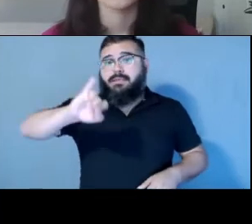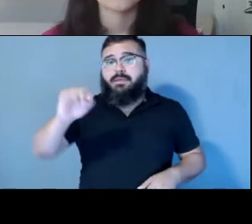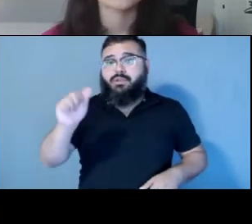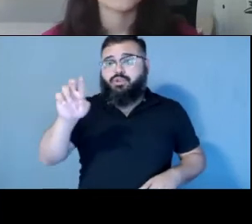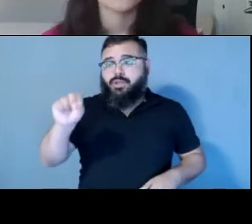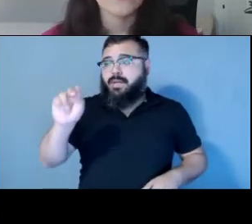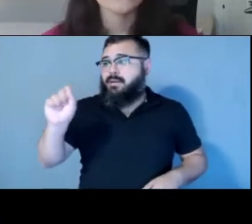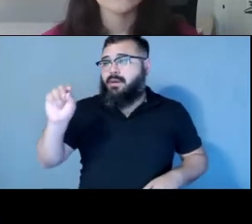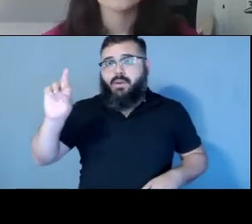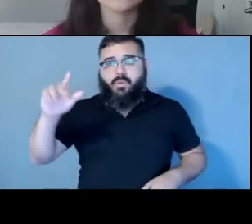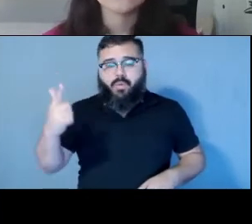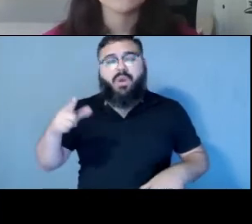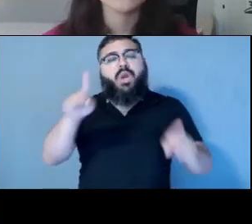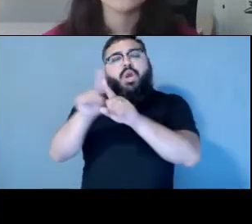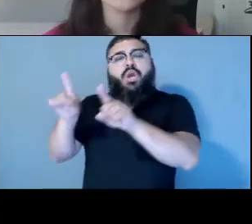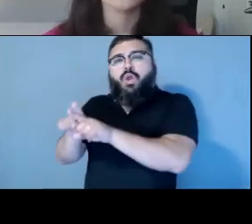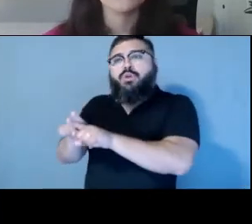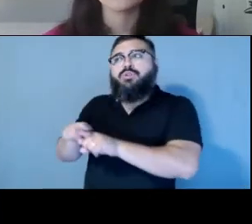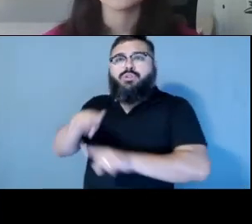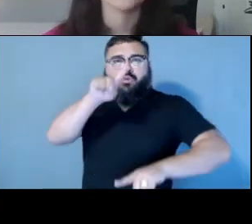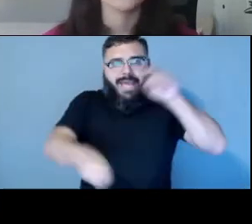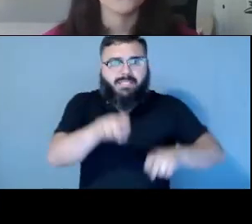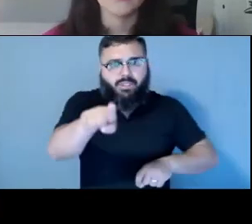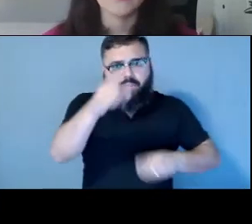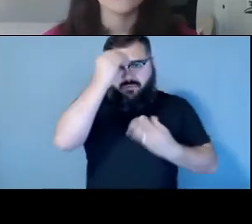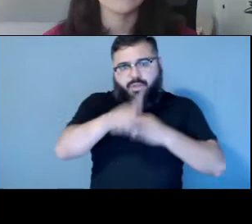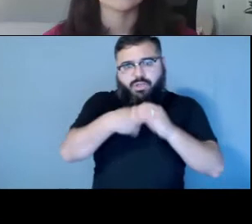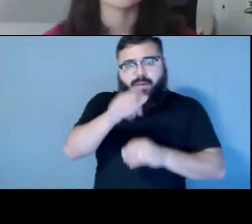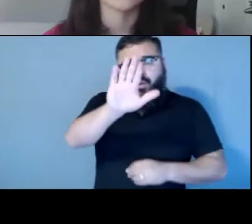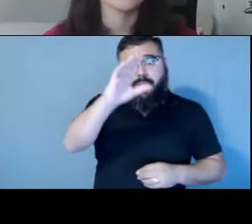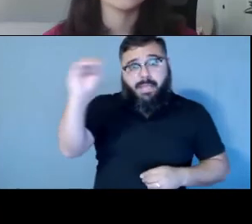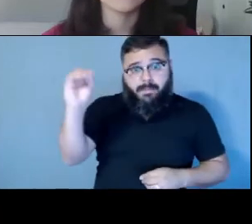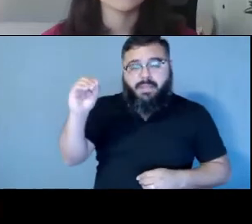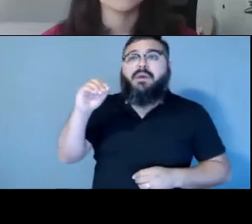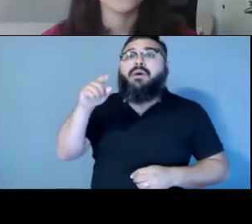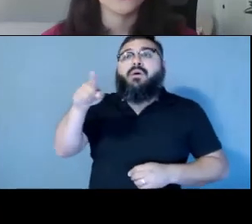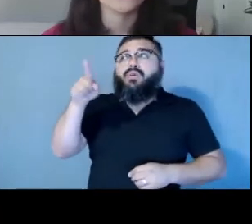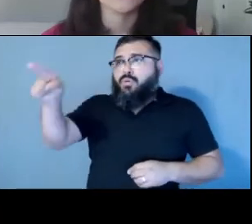So they write things specifically employers, and you can print it out and it explains things to employers